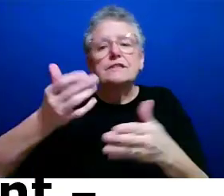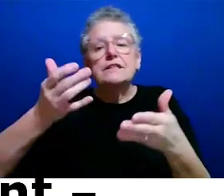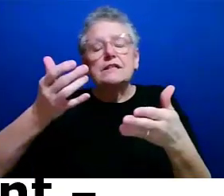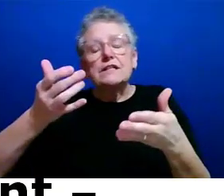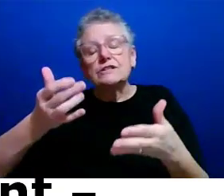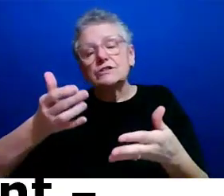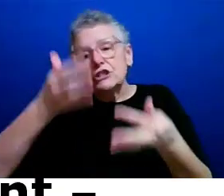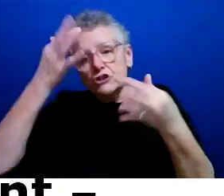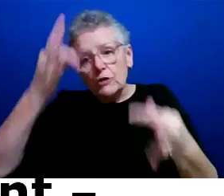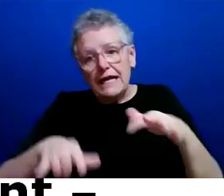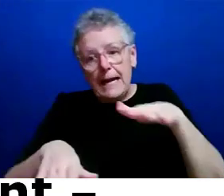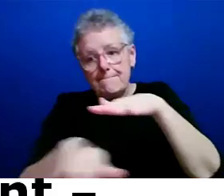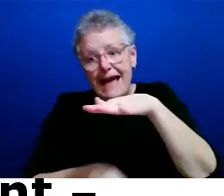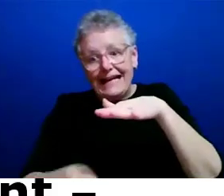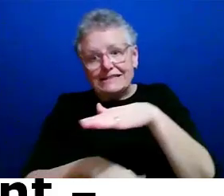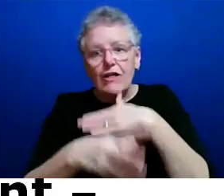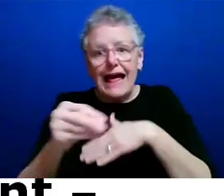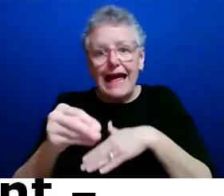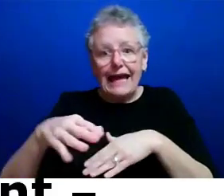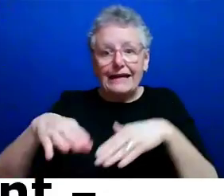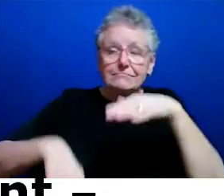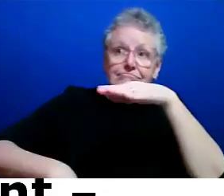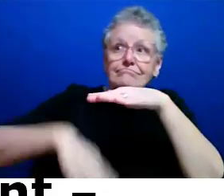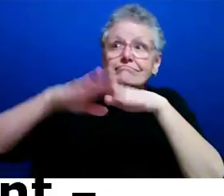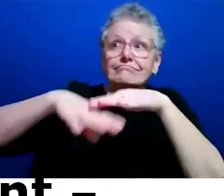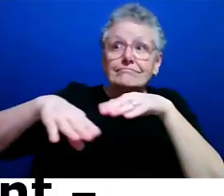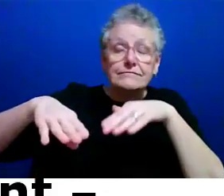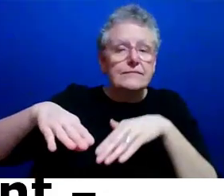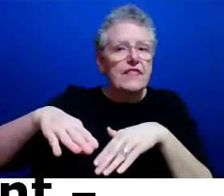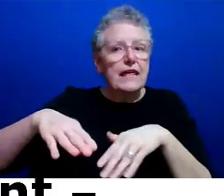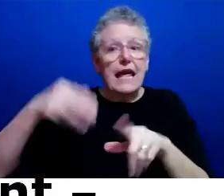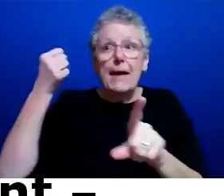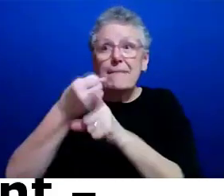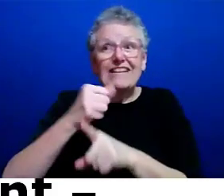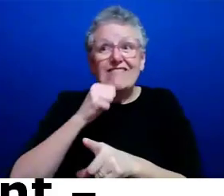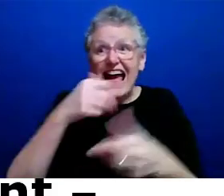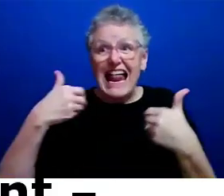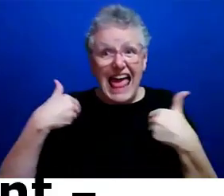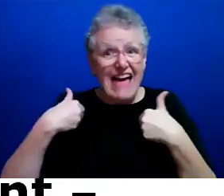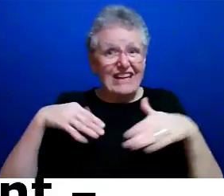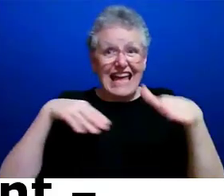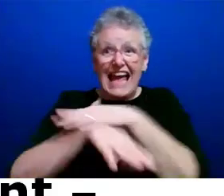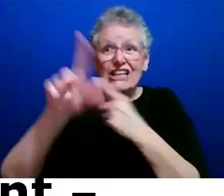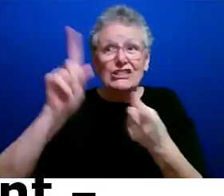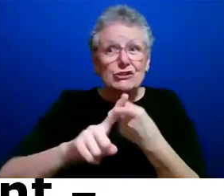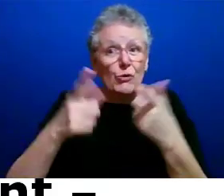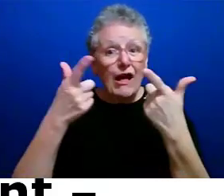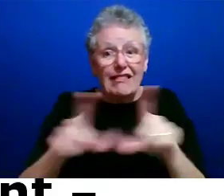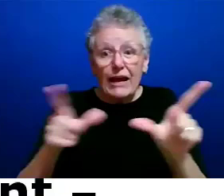the impact of not having access to language, regardless of the mode of communication,